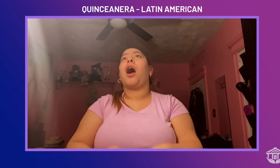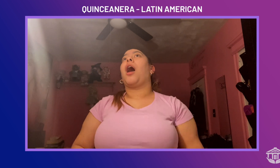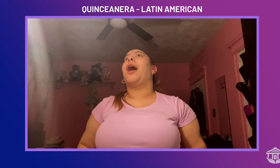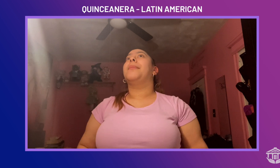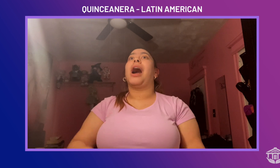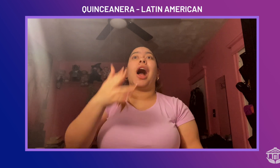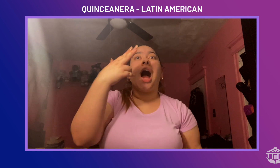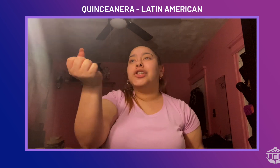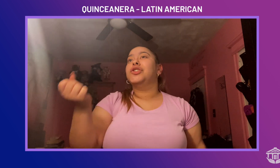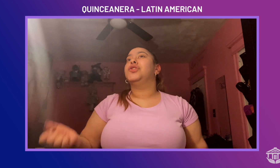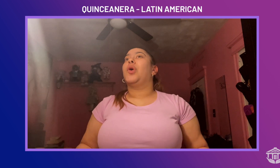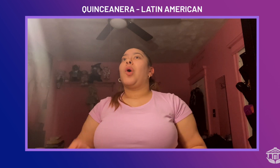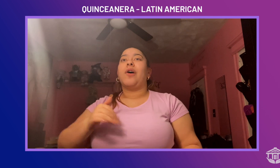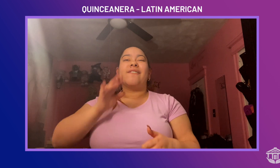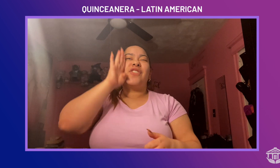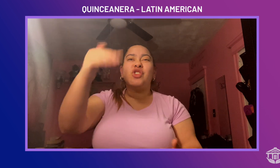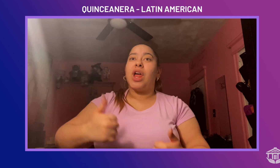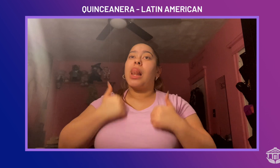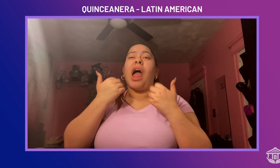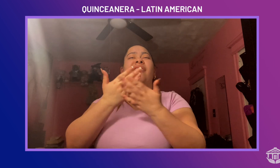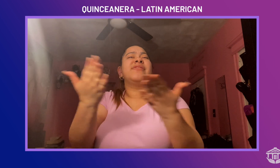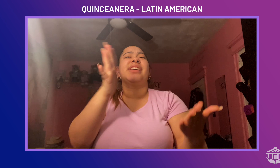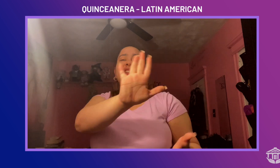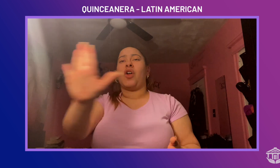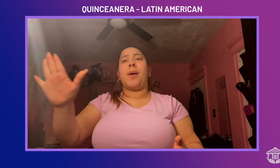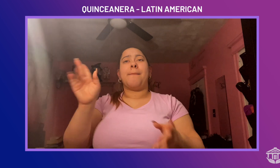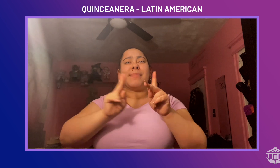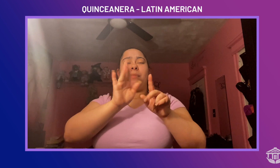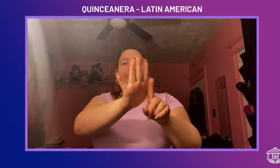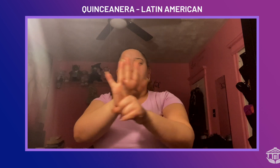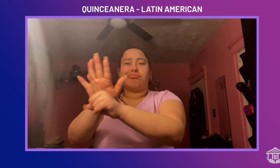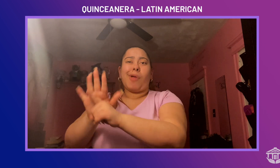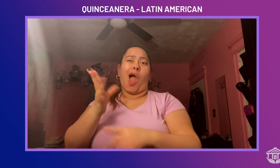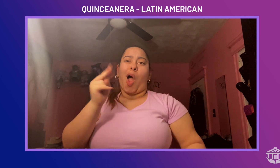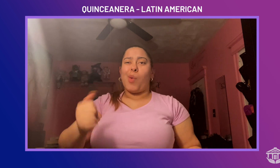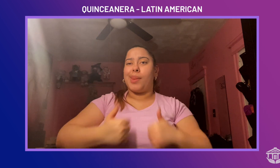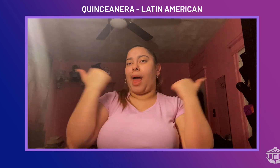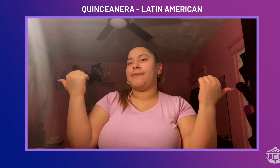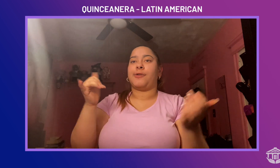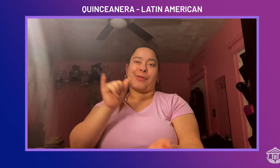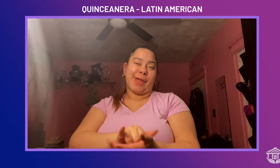think about what your future will be like. It’s a big time in your life!